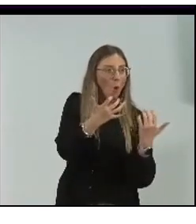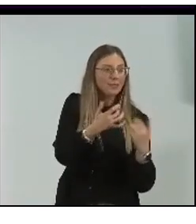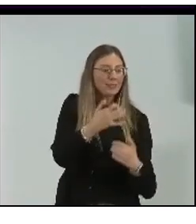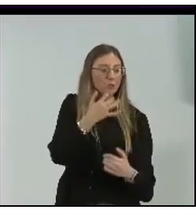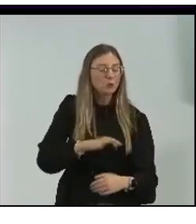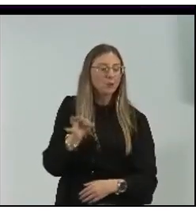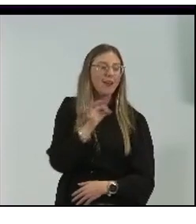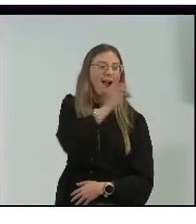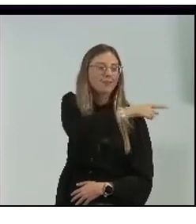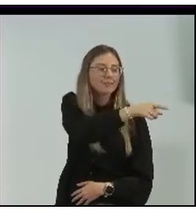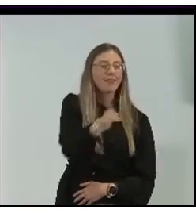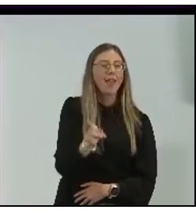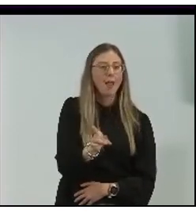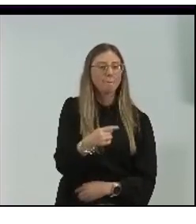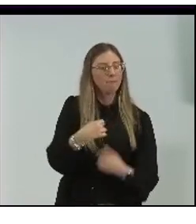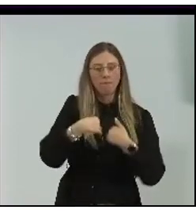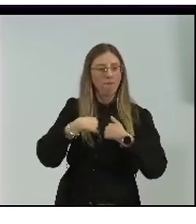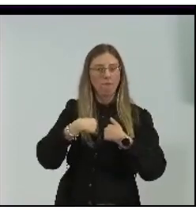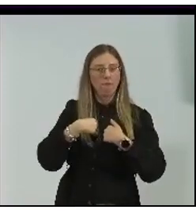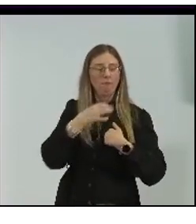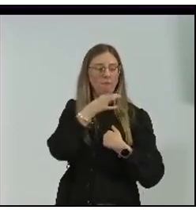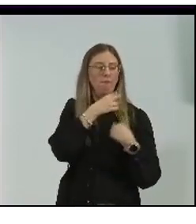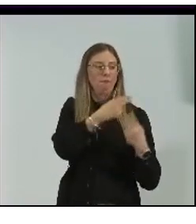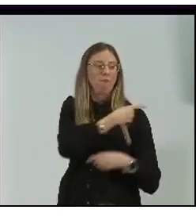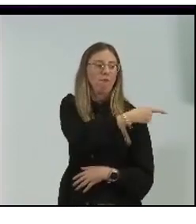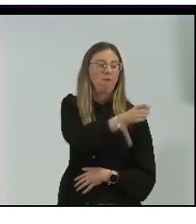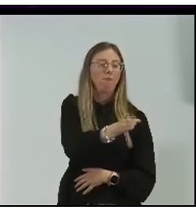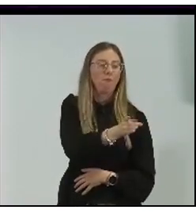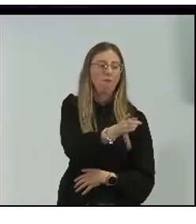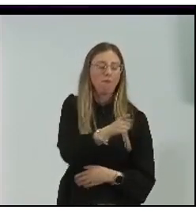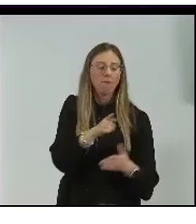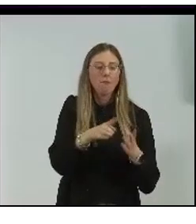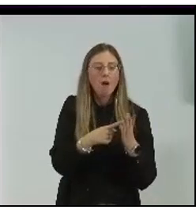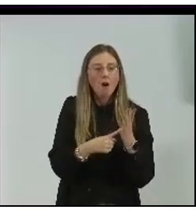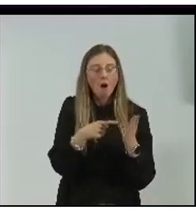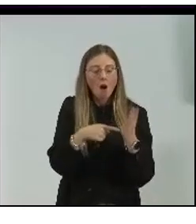because remember, we have alternative text. You're not necessarily describing the image;